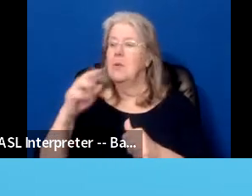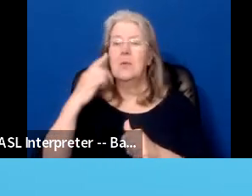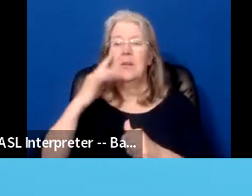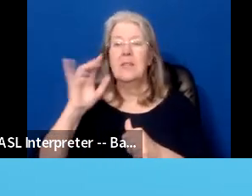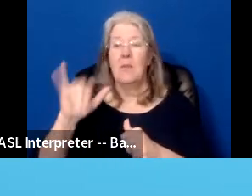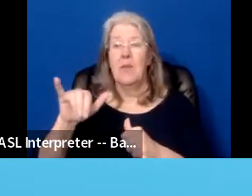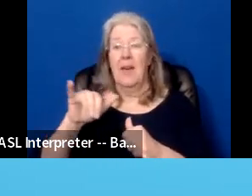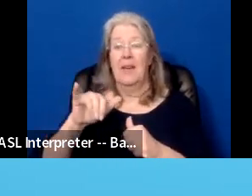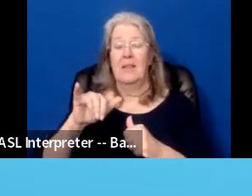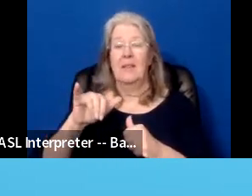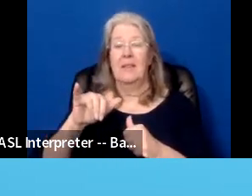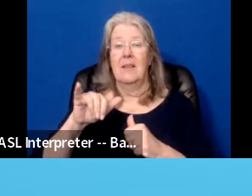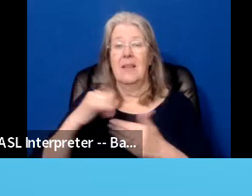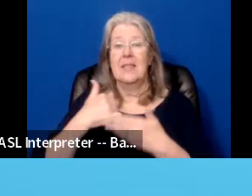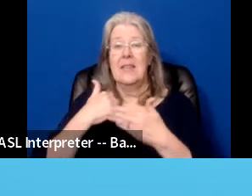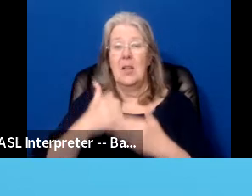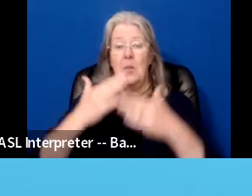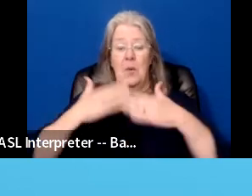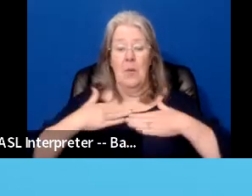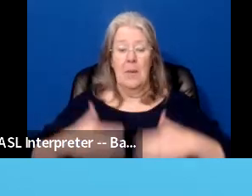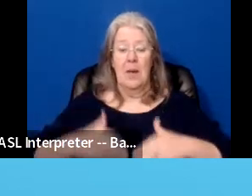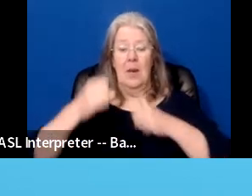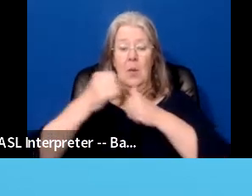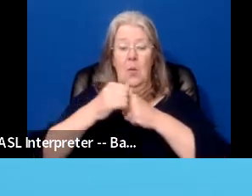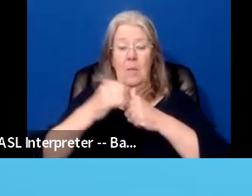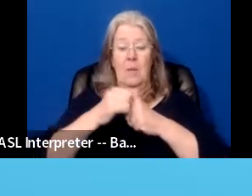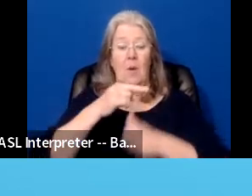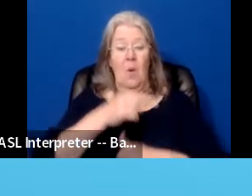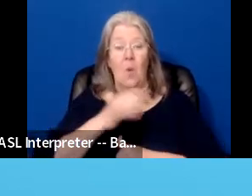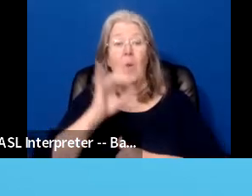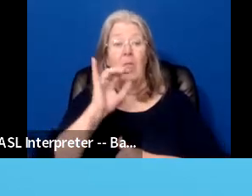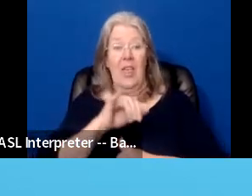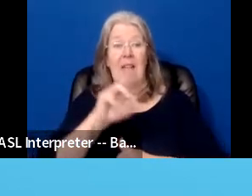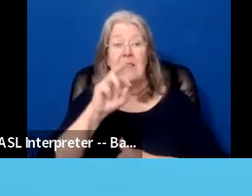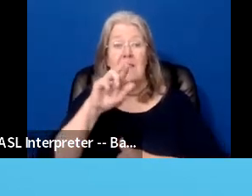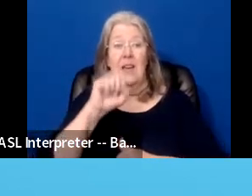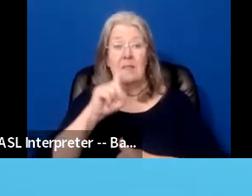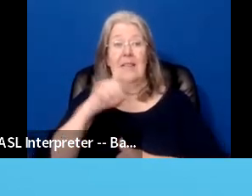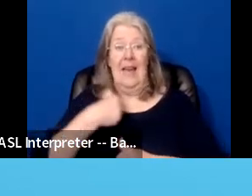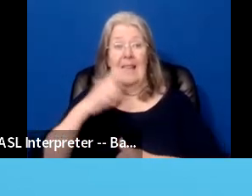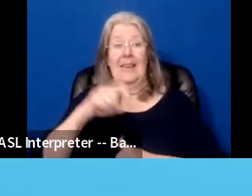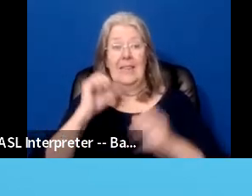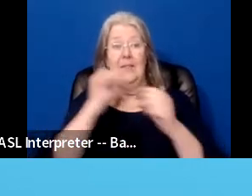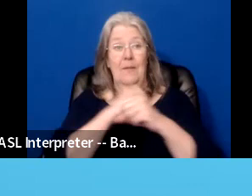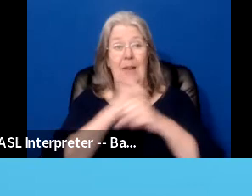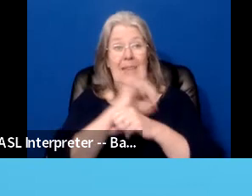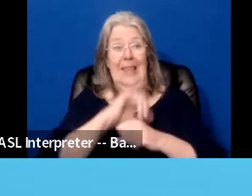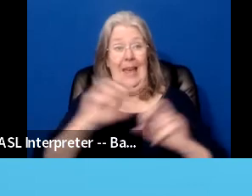as I mentioned earlier, with the flu, we, the scientists try to make the flu vaccine